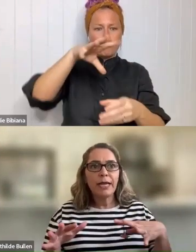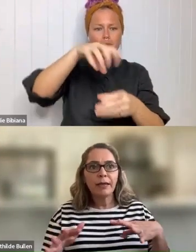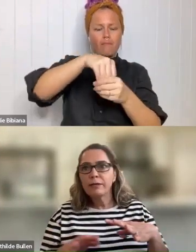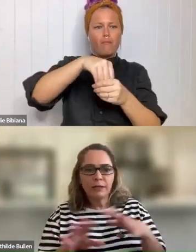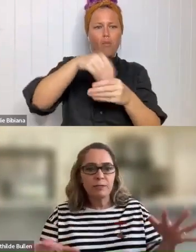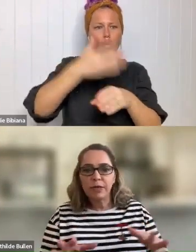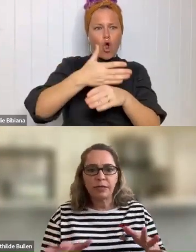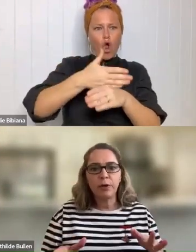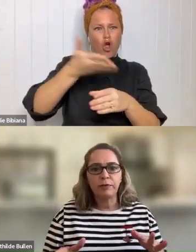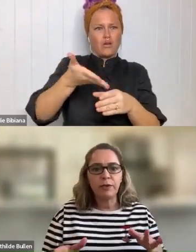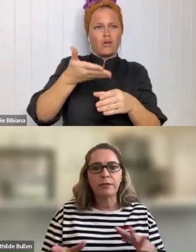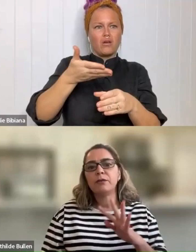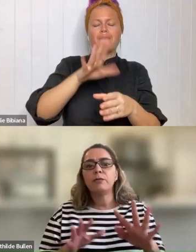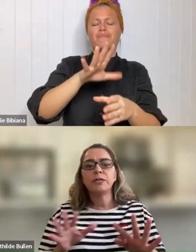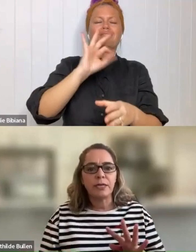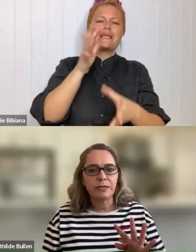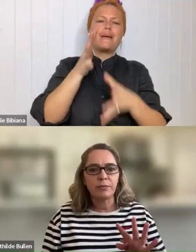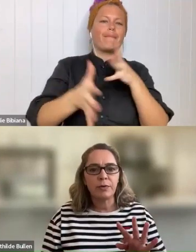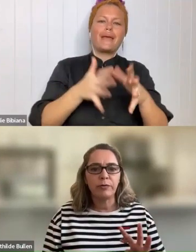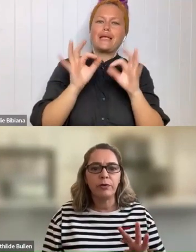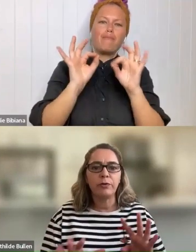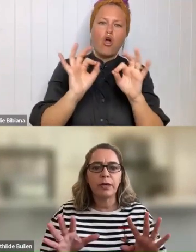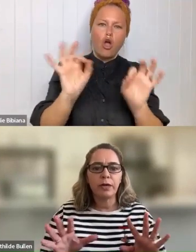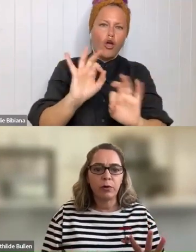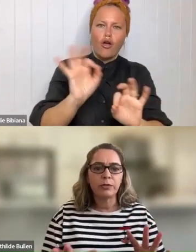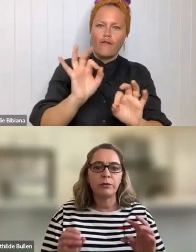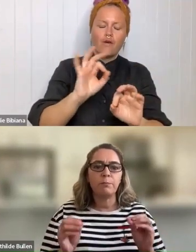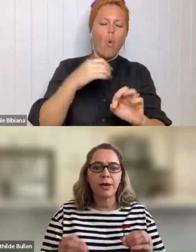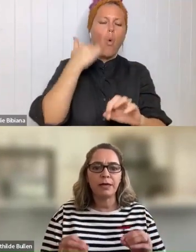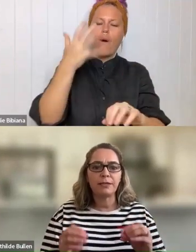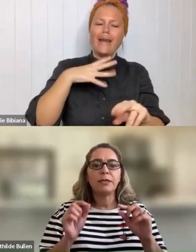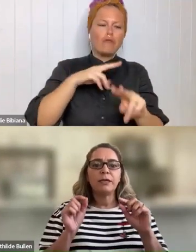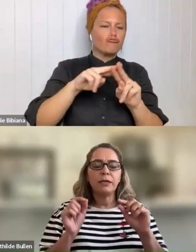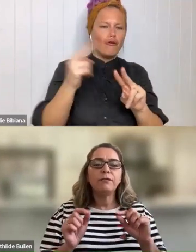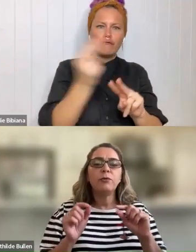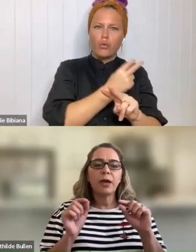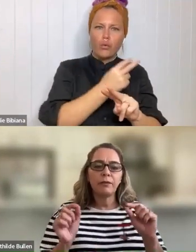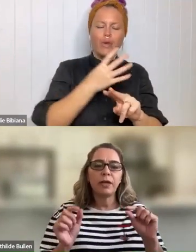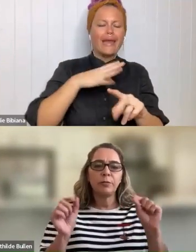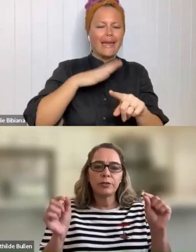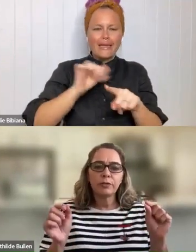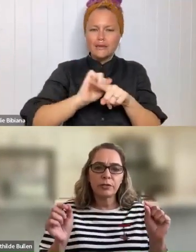Now, that doesn't mean it's perfect, and it always needs to be reviewed and worked on. But if you have an Aboriginal and